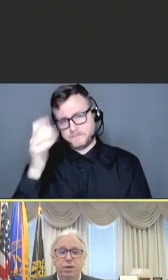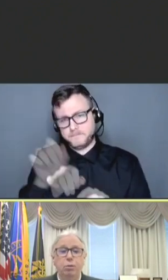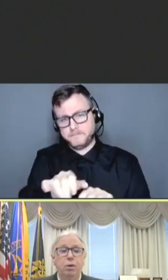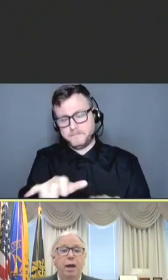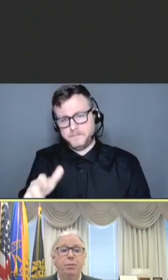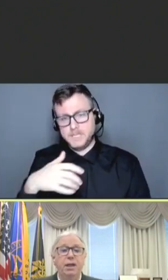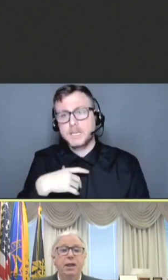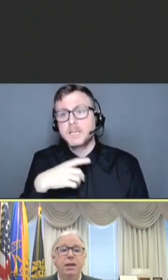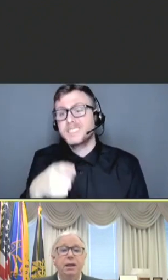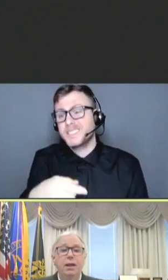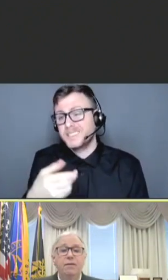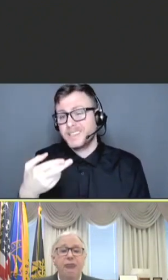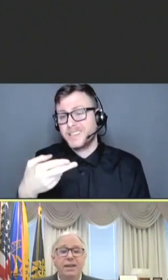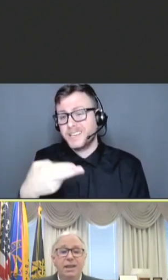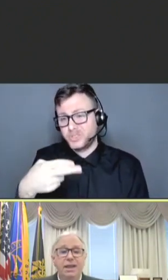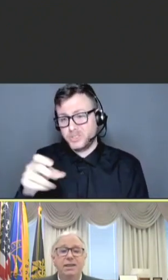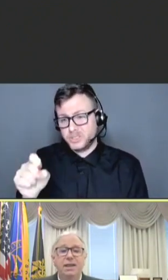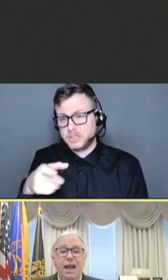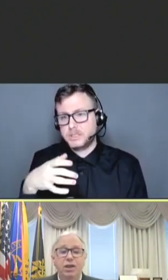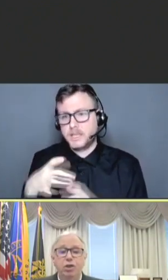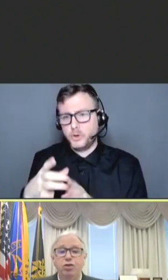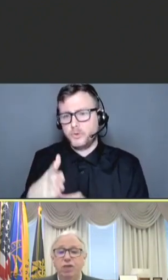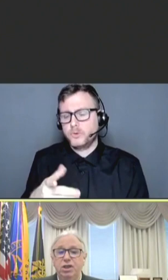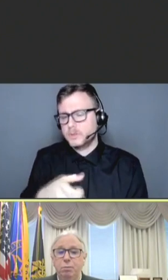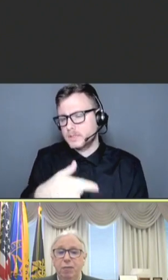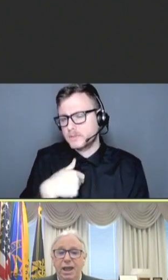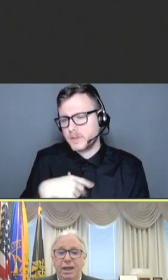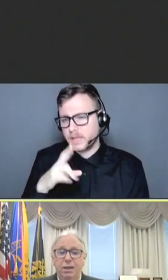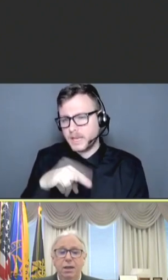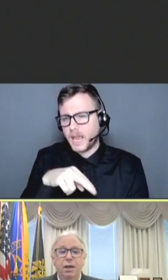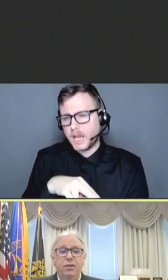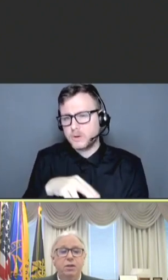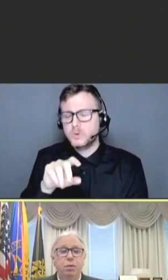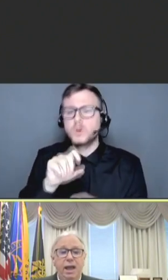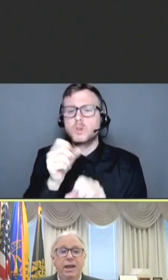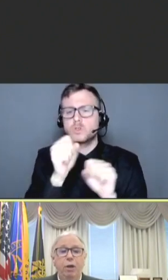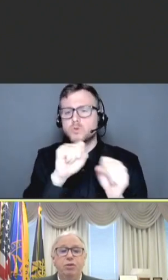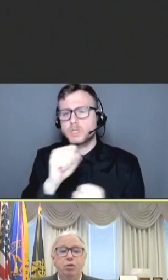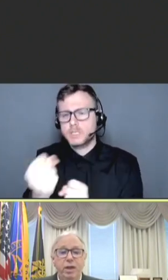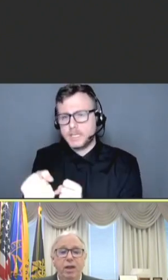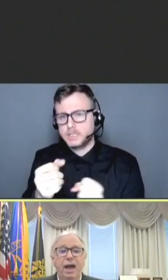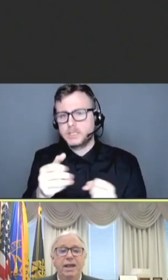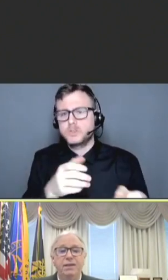that will accompany the vaccines national strategic plan. This plan helps to realize